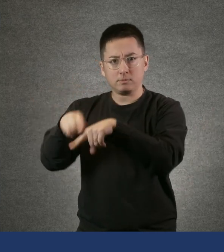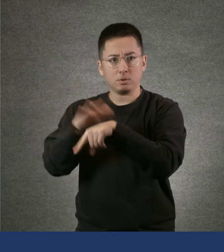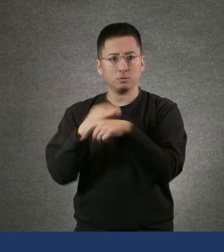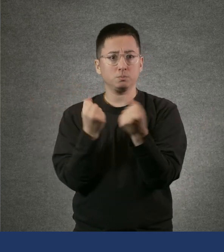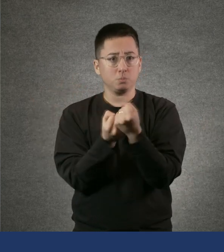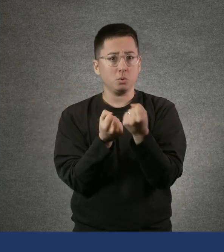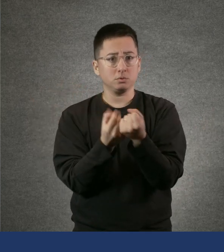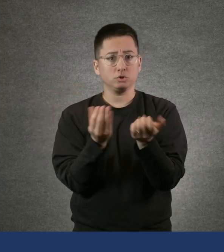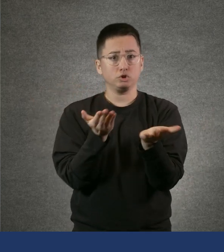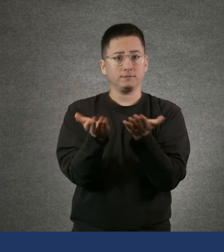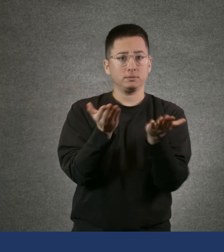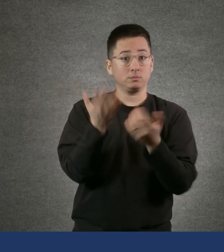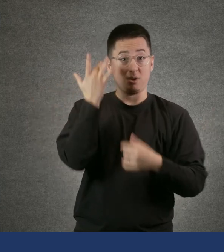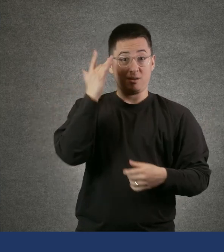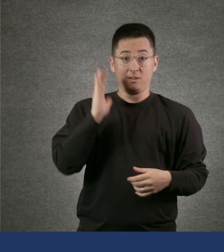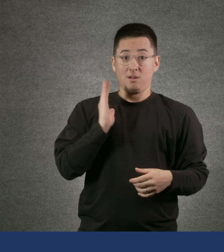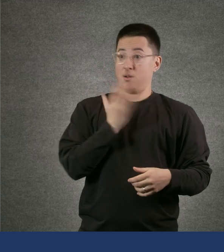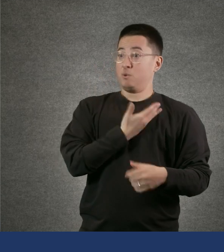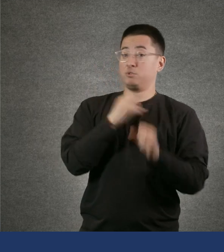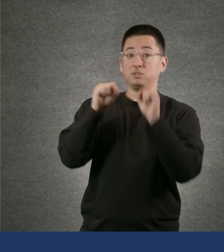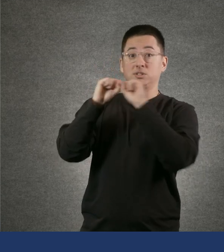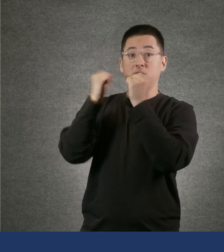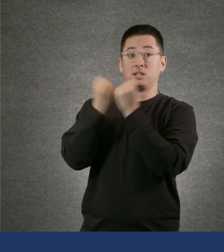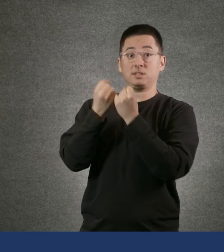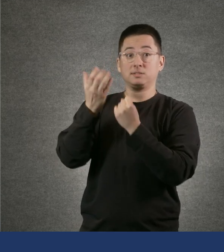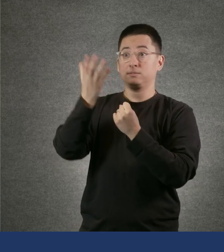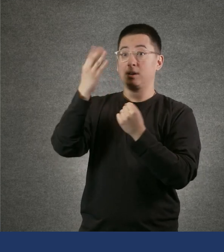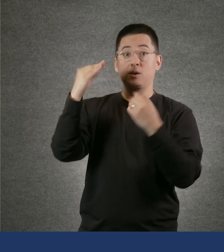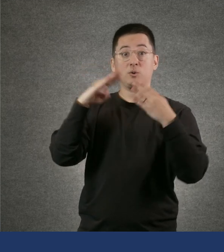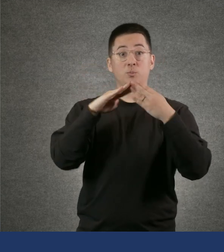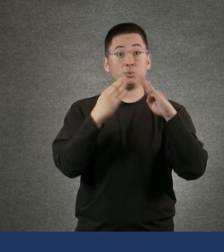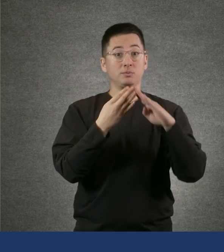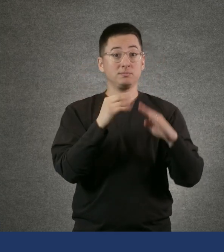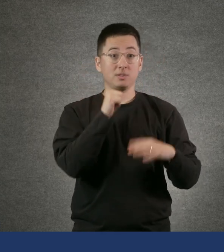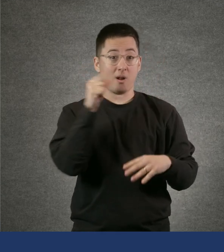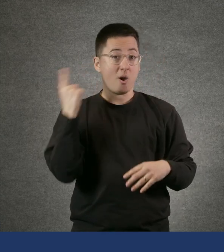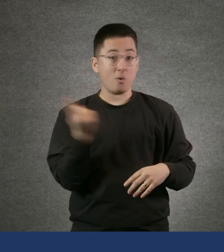on supports and services because our society and communities